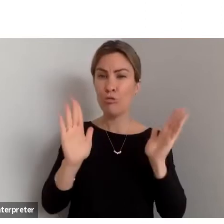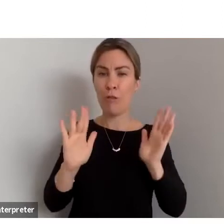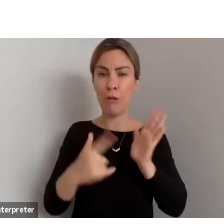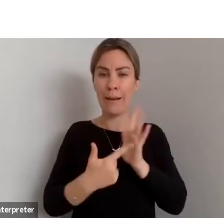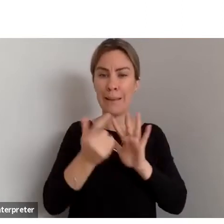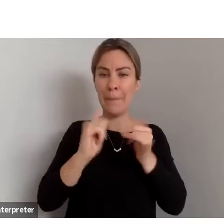media.